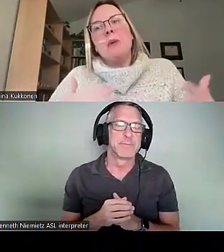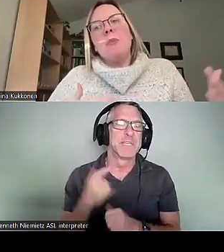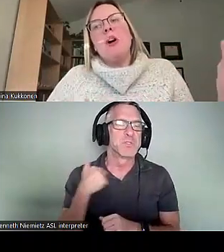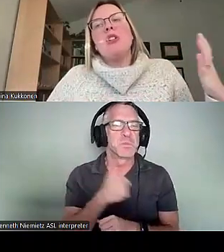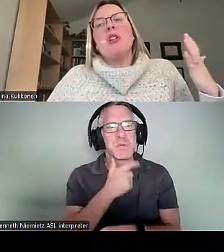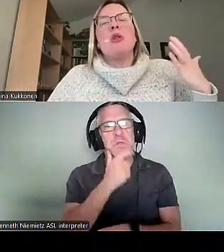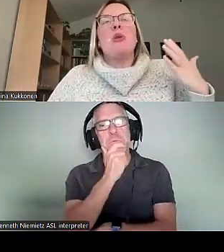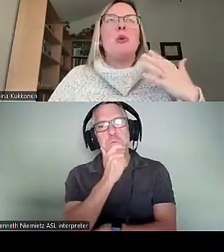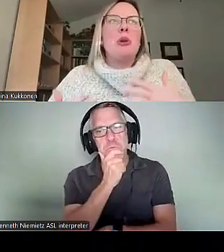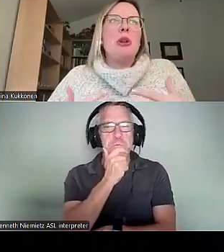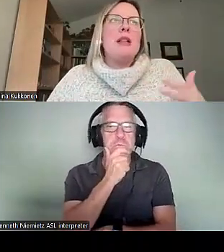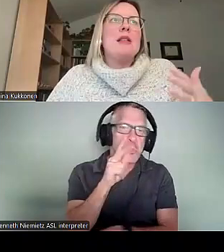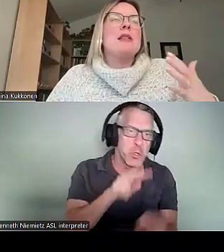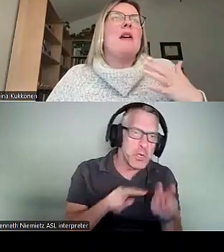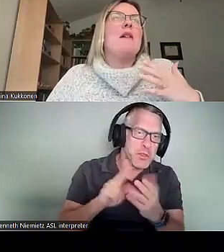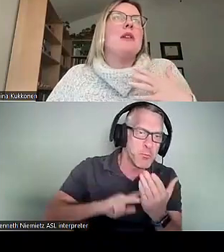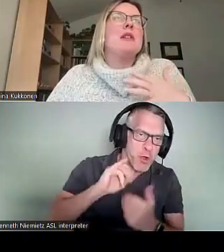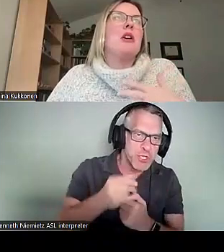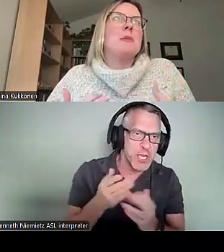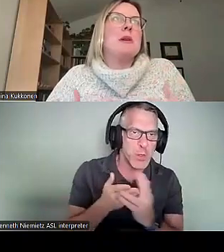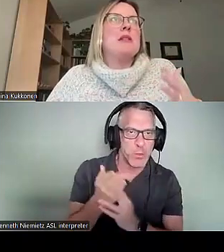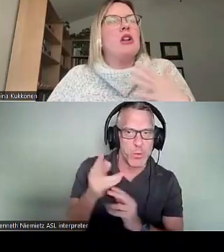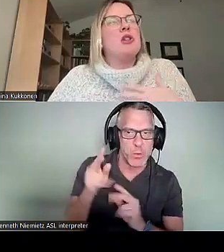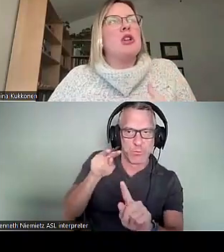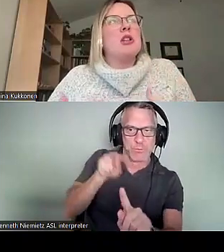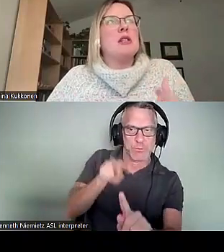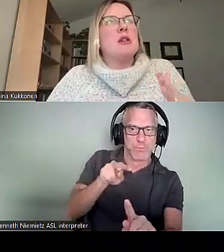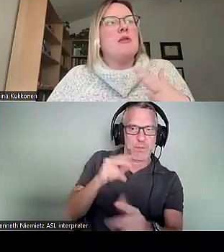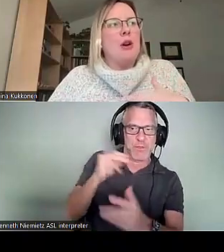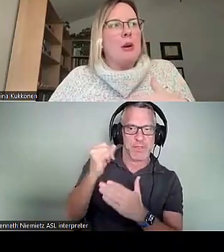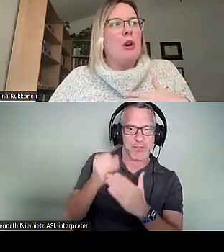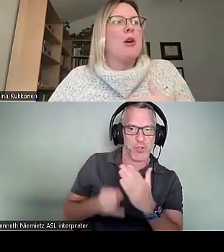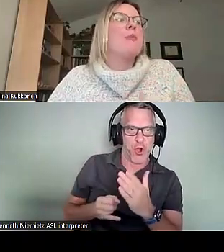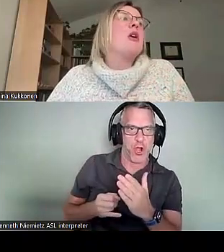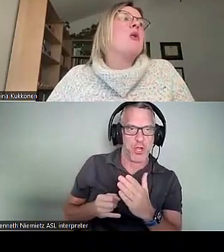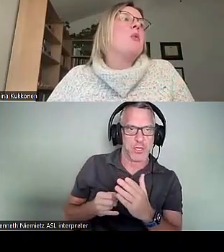at the project through the lens of this arts-based knowledge transition framework,